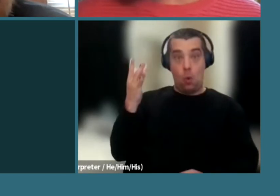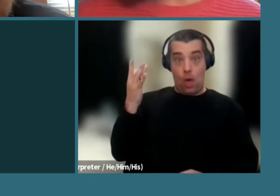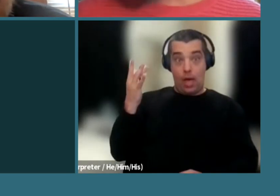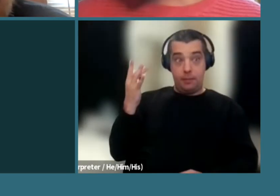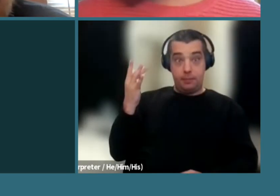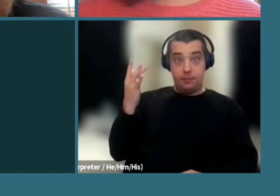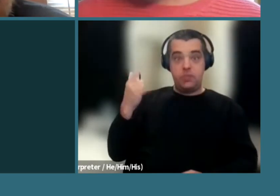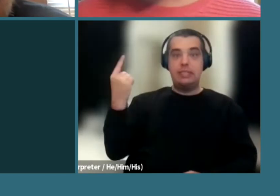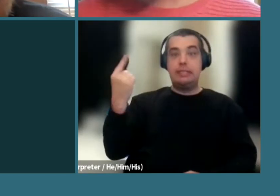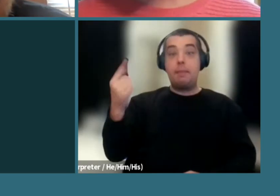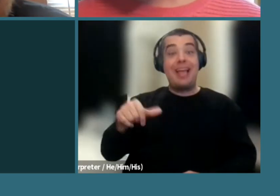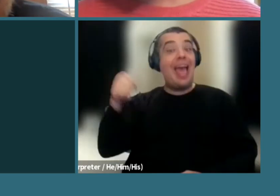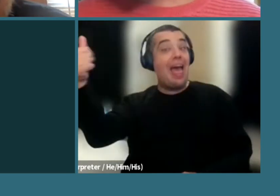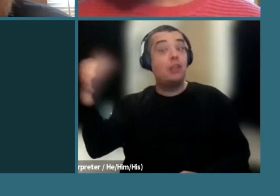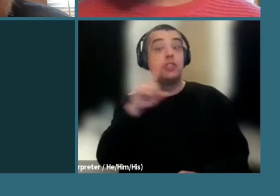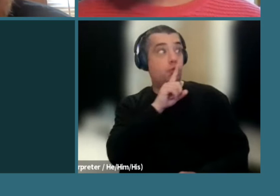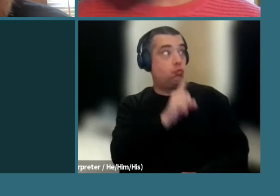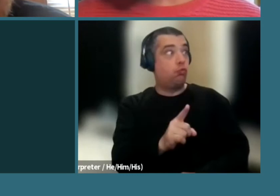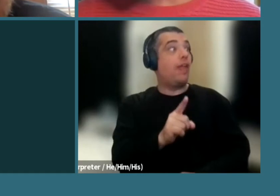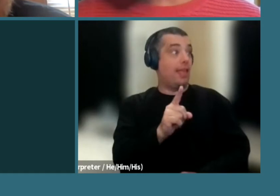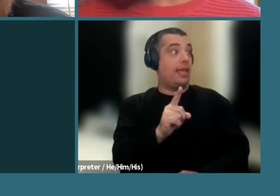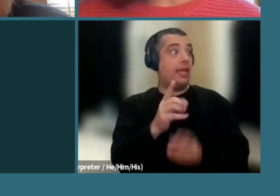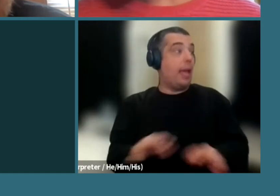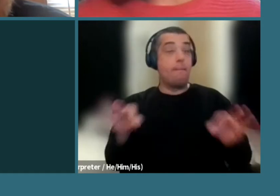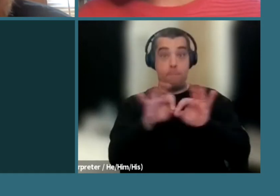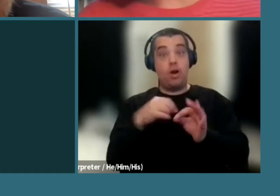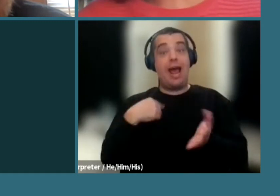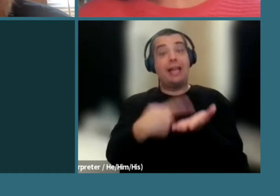something else that's really important that I talk a lot about in alt text or